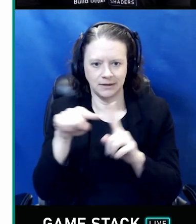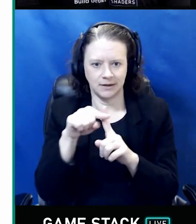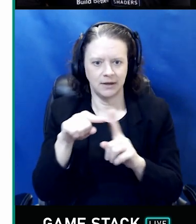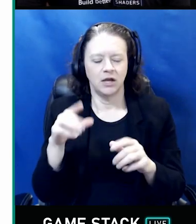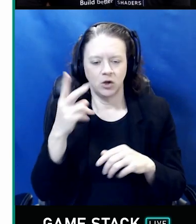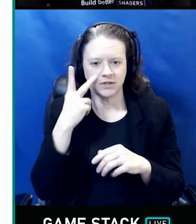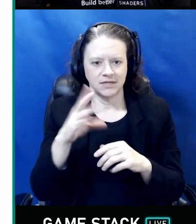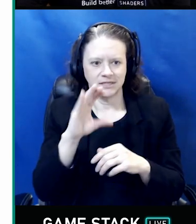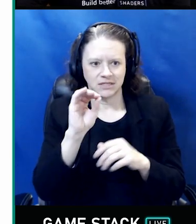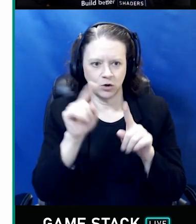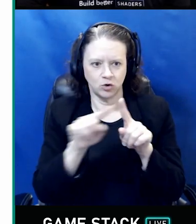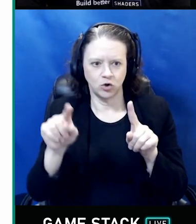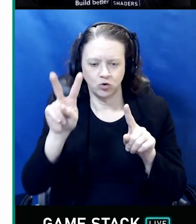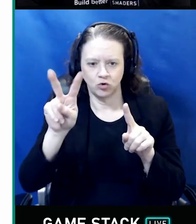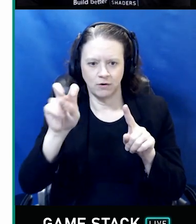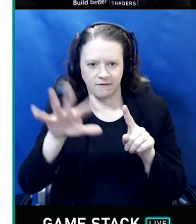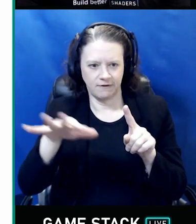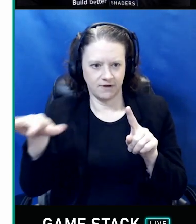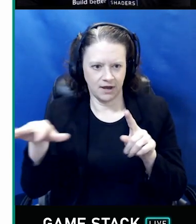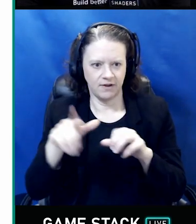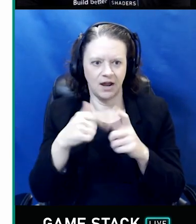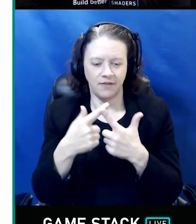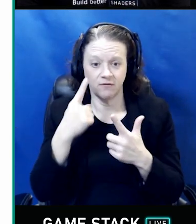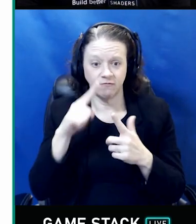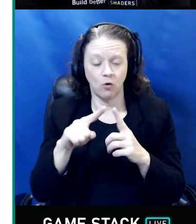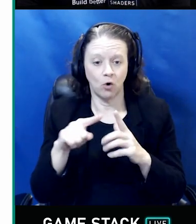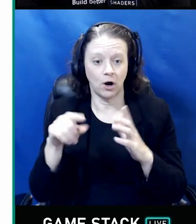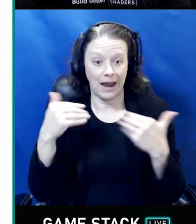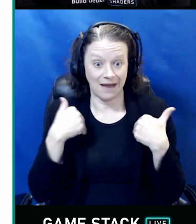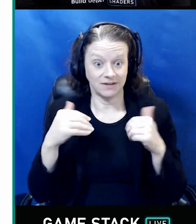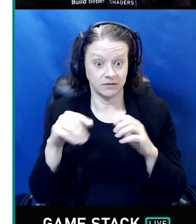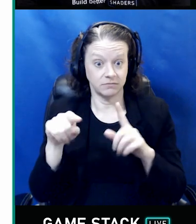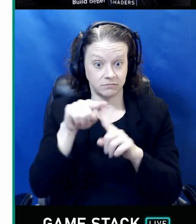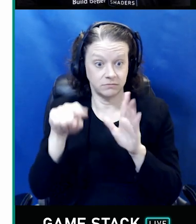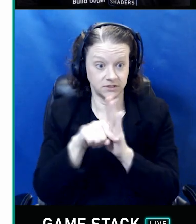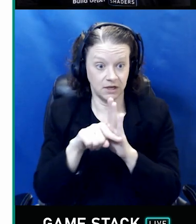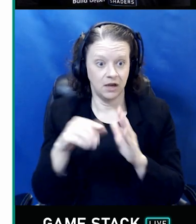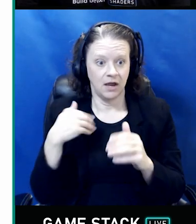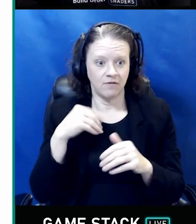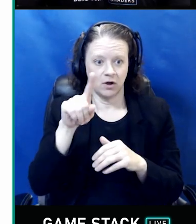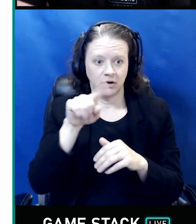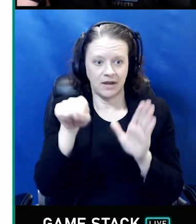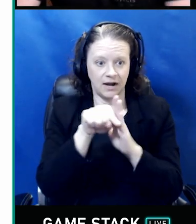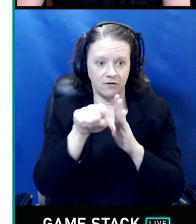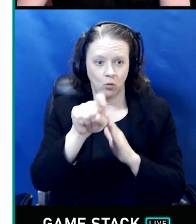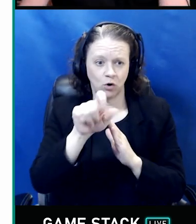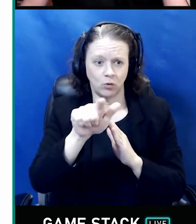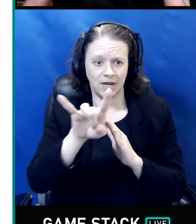128 and 127. And again, we've got 32-bit inputs and 16-bit inputs. Now, one thing that I want to emphasize because this